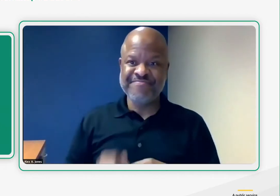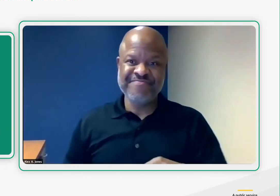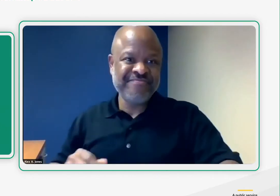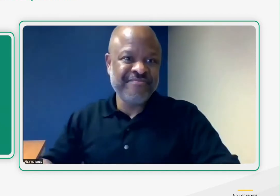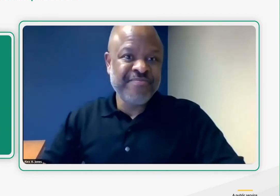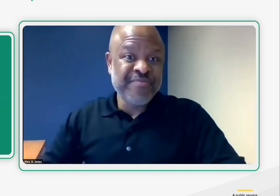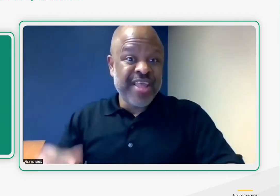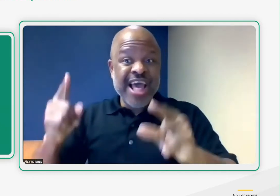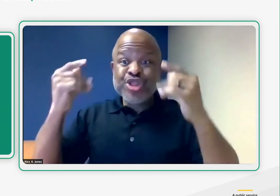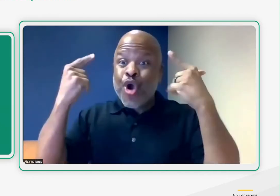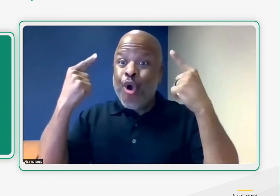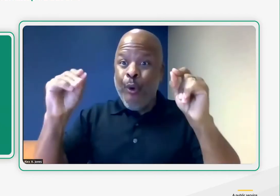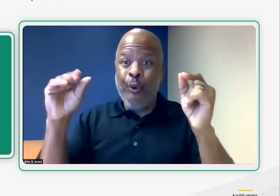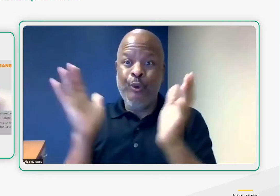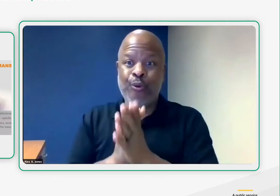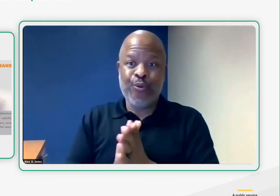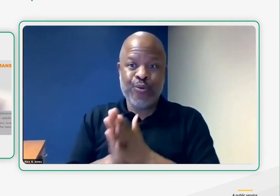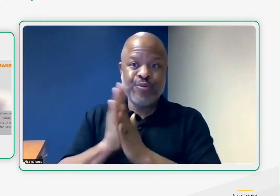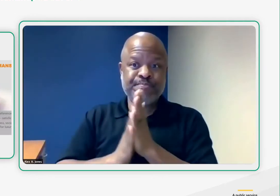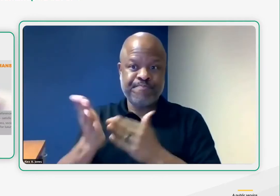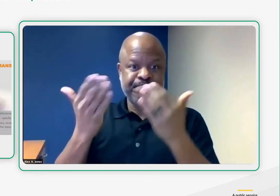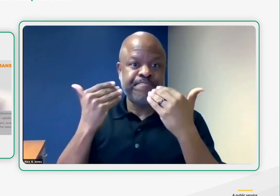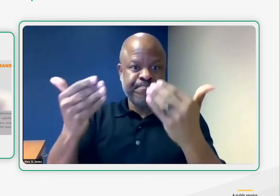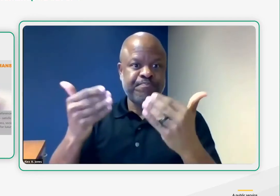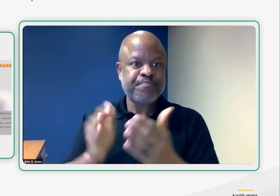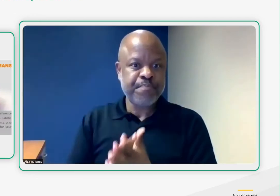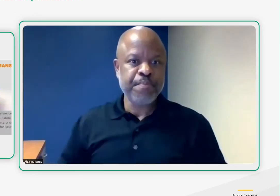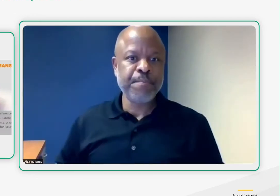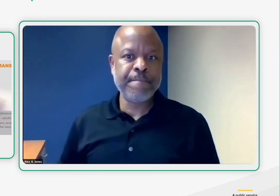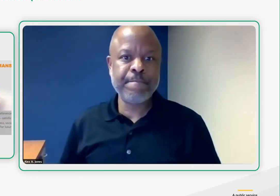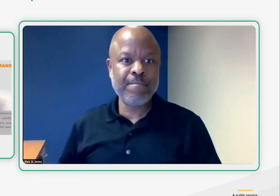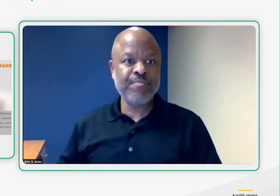So, let's get started.